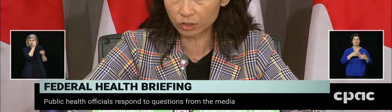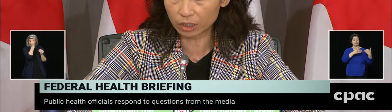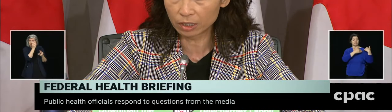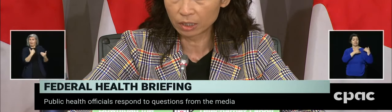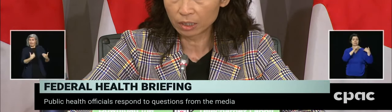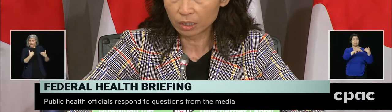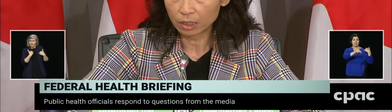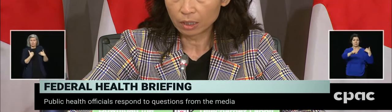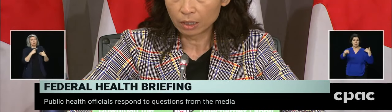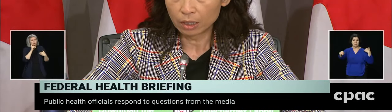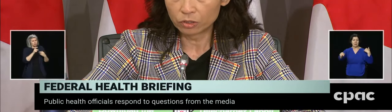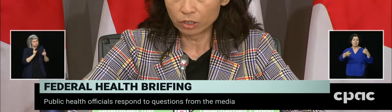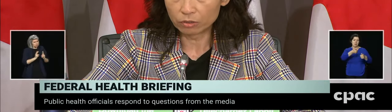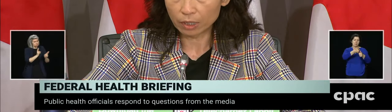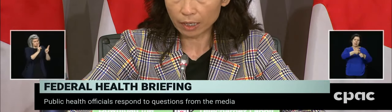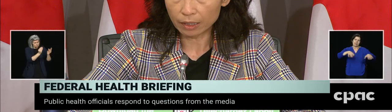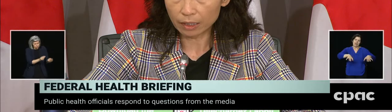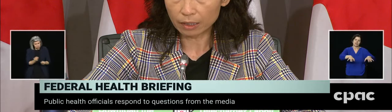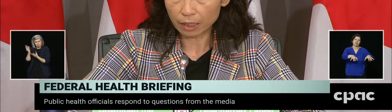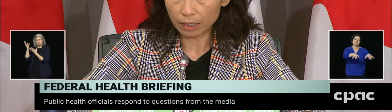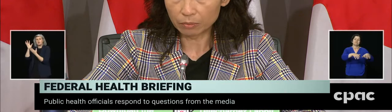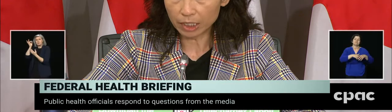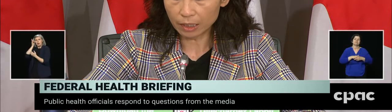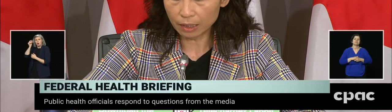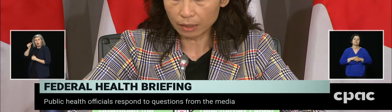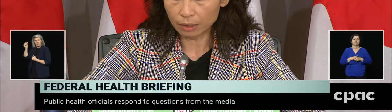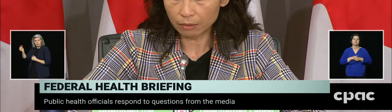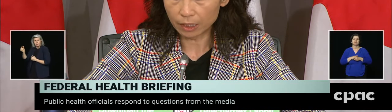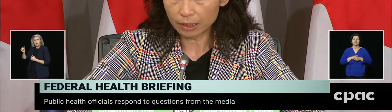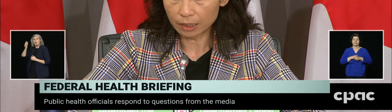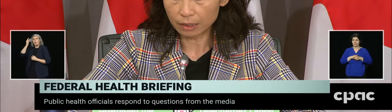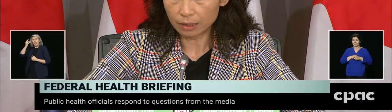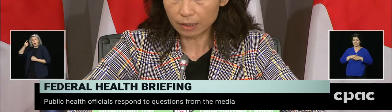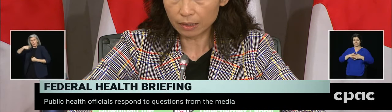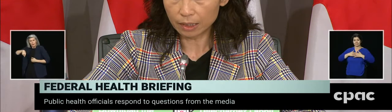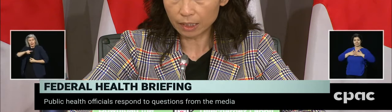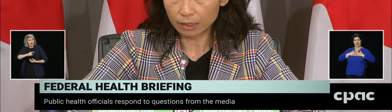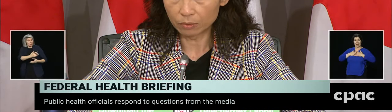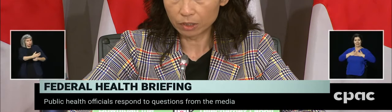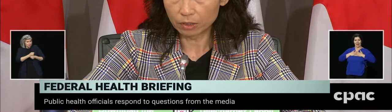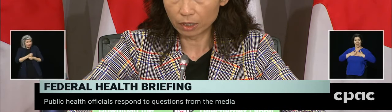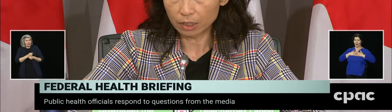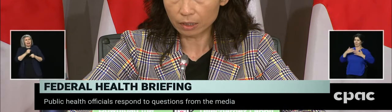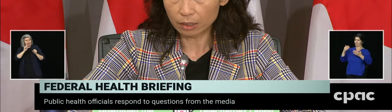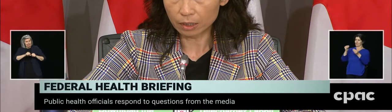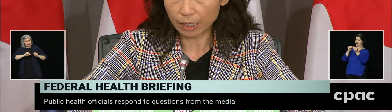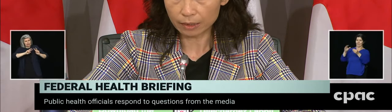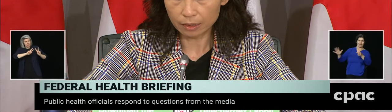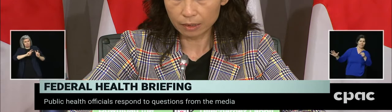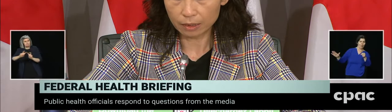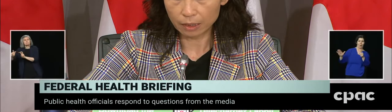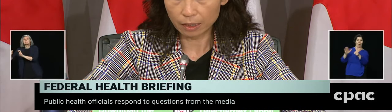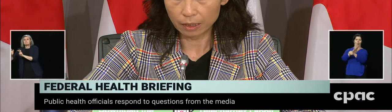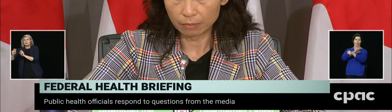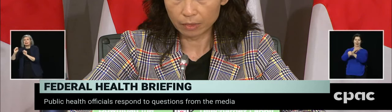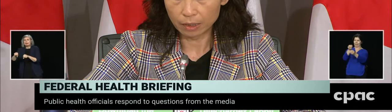WELL, JUST SO THAT WE CAN PROVIDE THE NATIONAL ANALYSIS AND PICTURE.